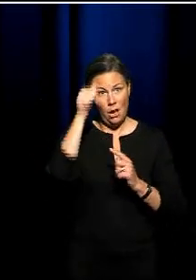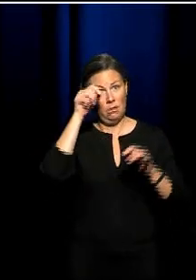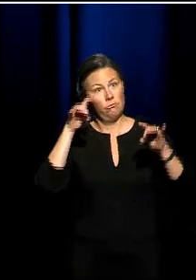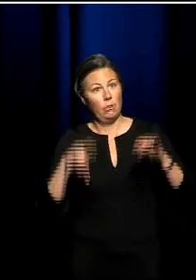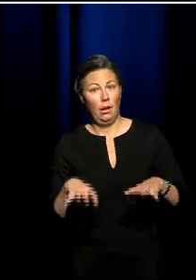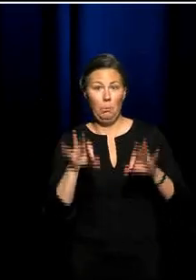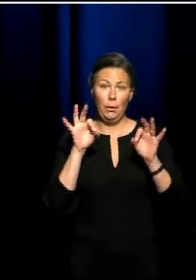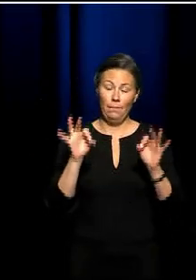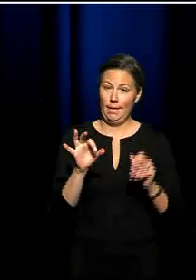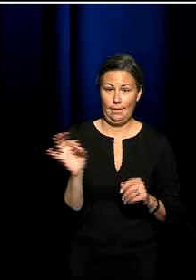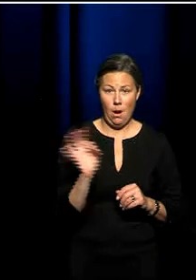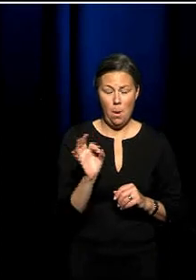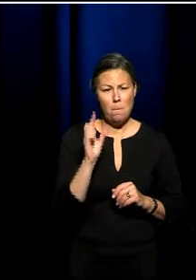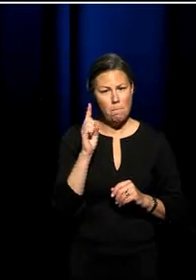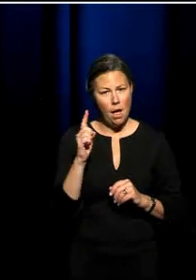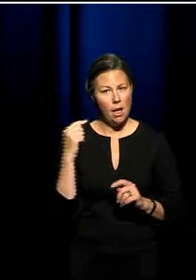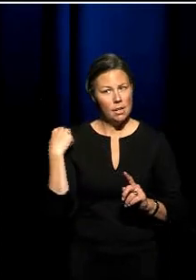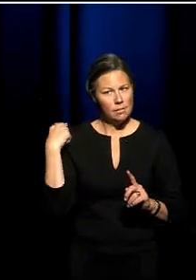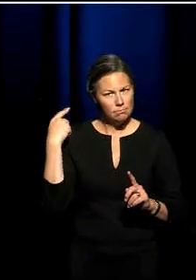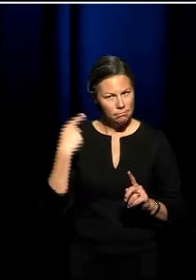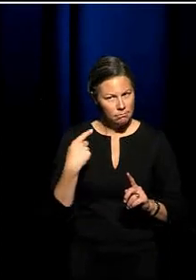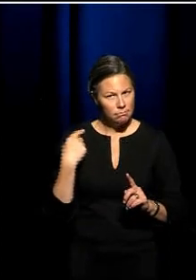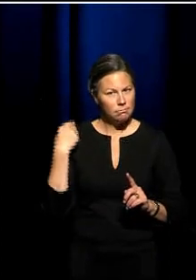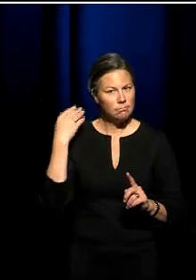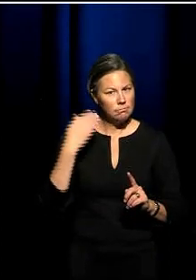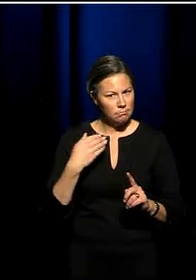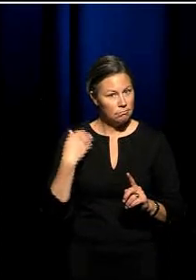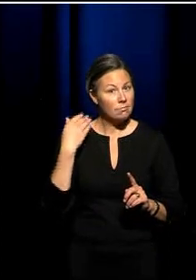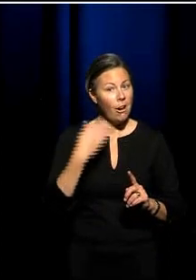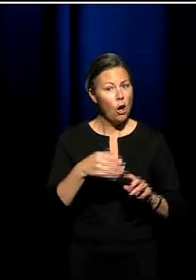have demonstrated a willingness over time to embrace seismic shifts in social